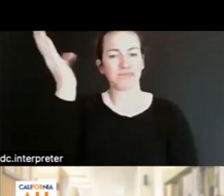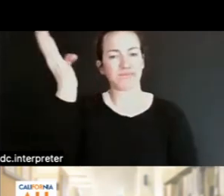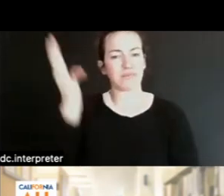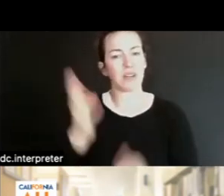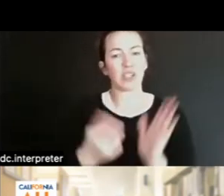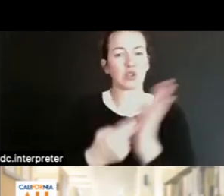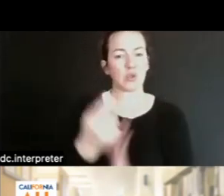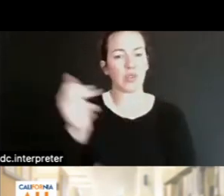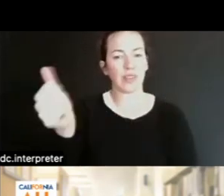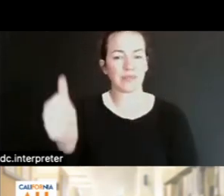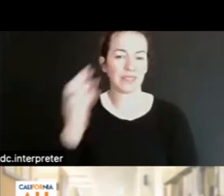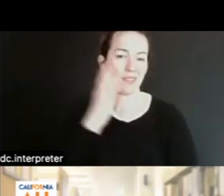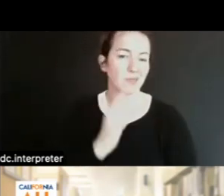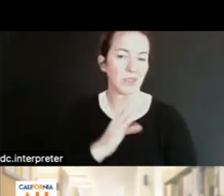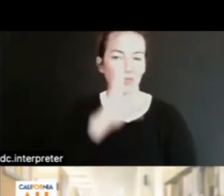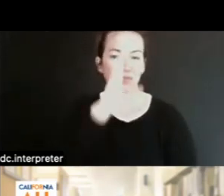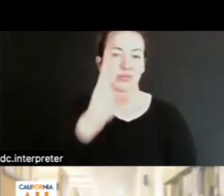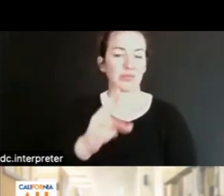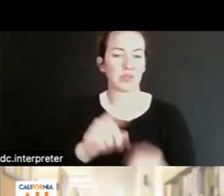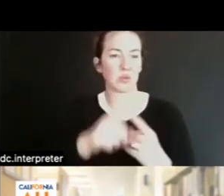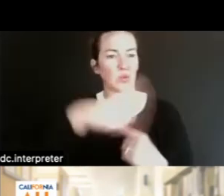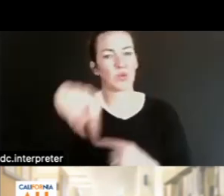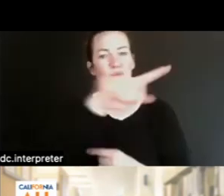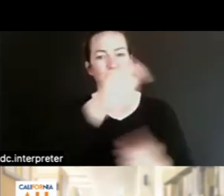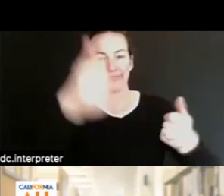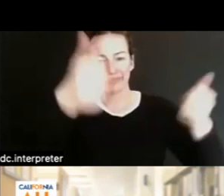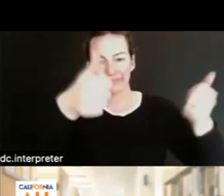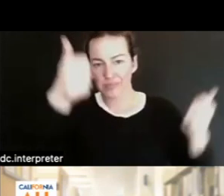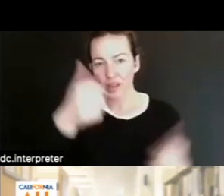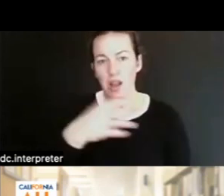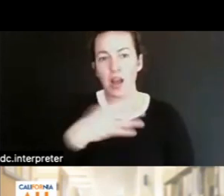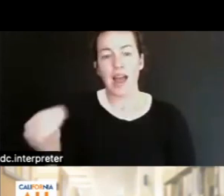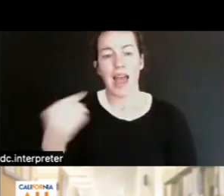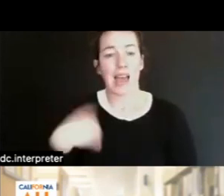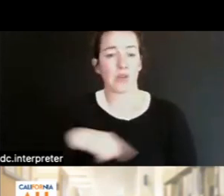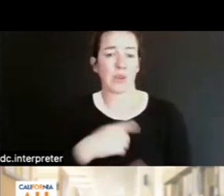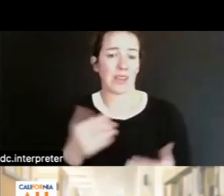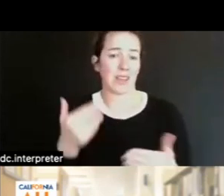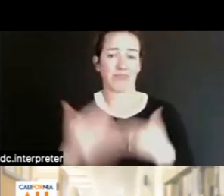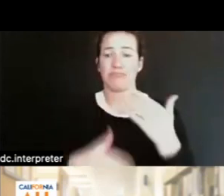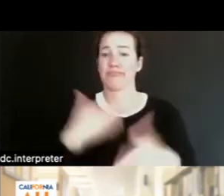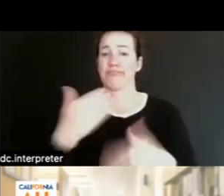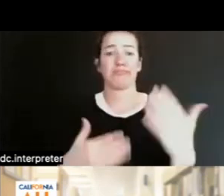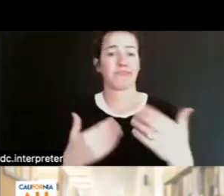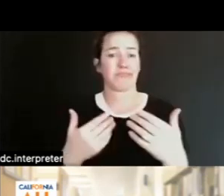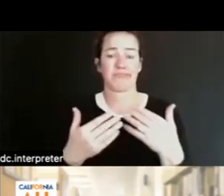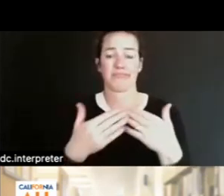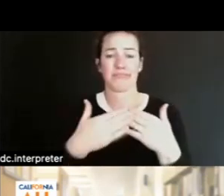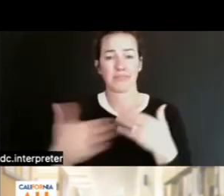and their experience to those individuals. And as we go forward, we've also implemented some digital